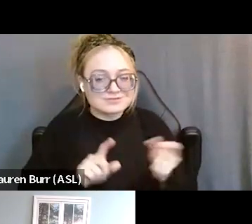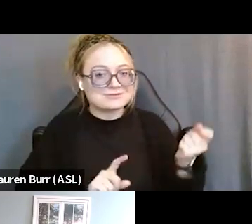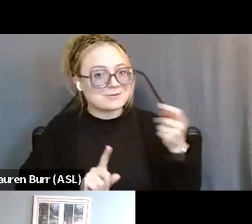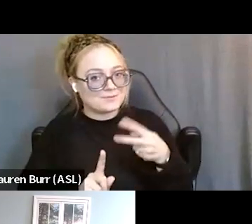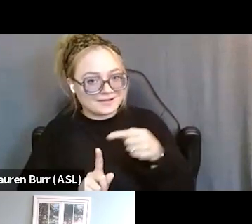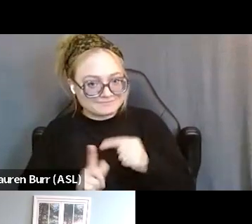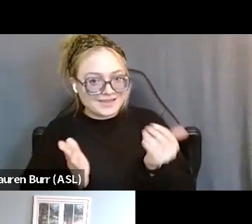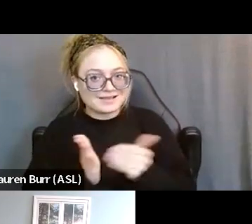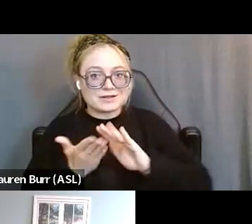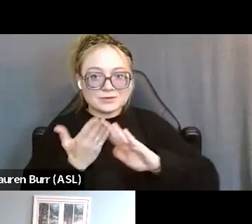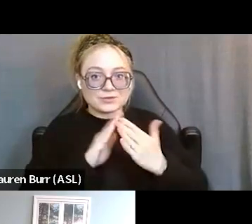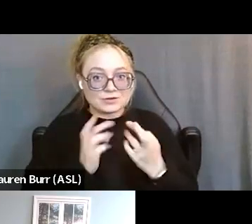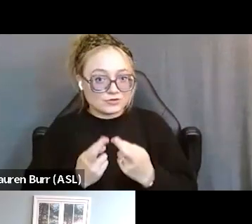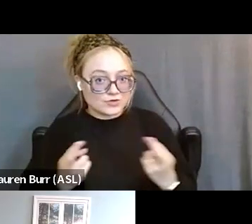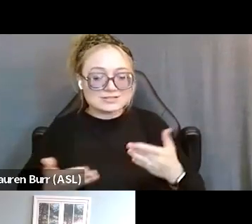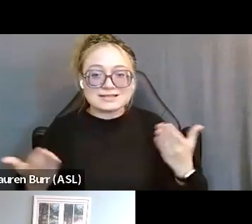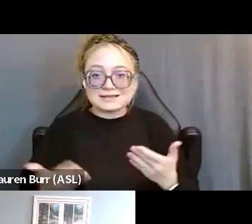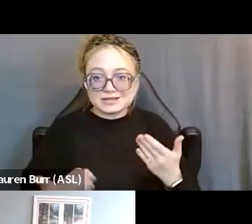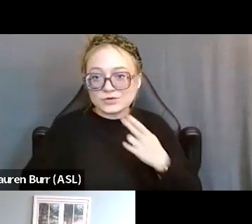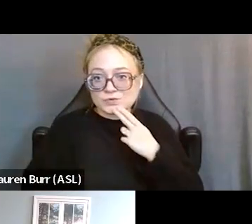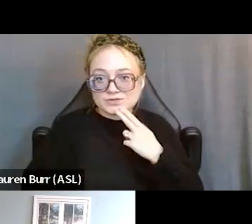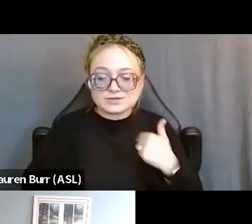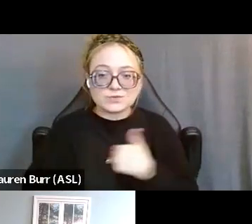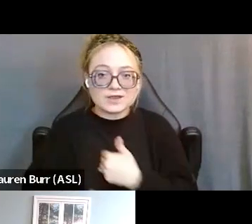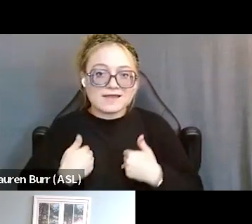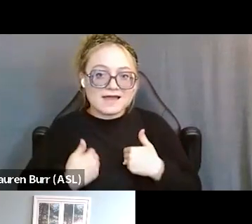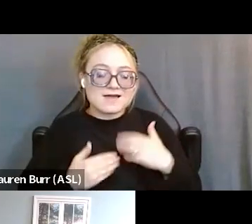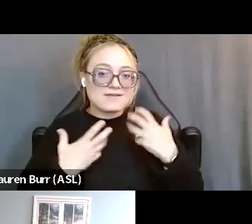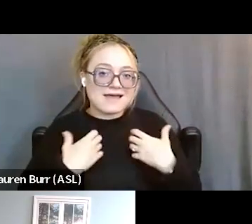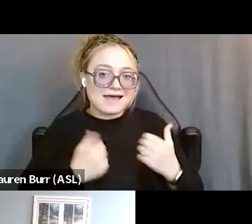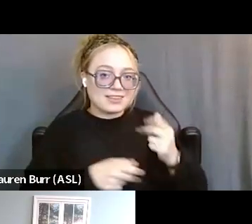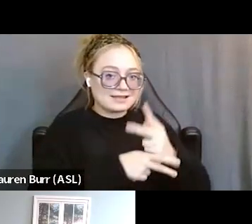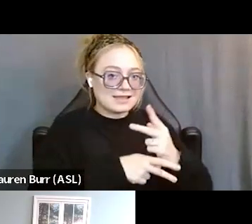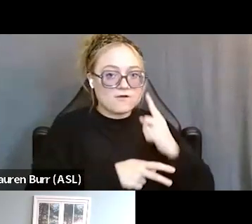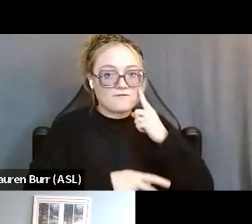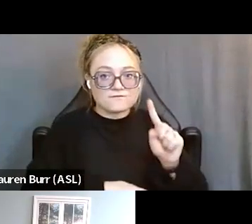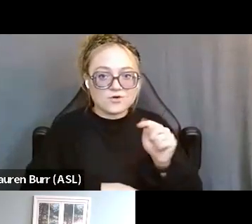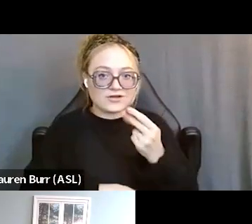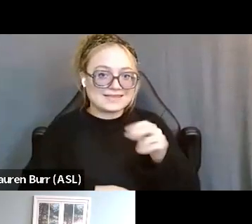Here in Houston we have something called Health Care for the Homeless and so there are certain places that are specifically designed